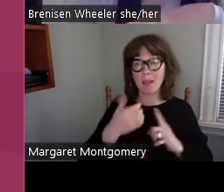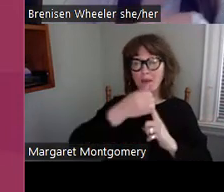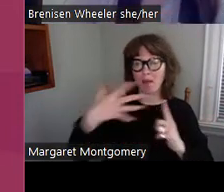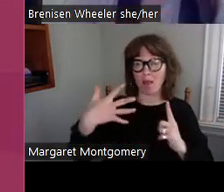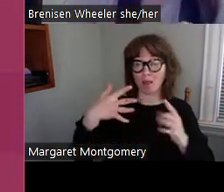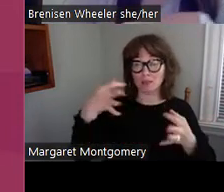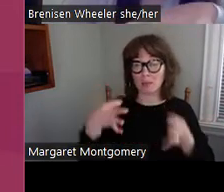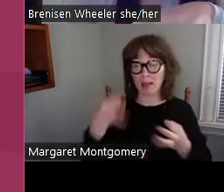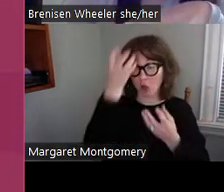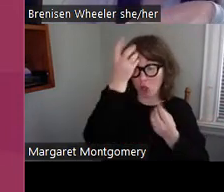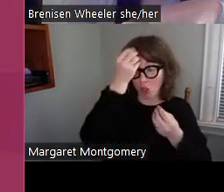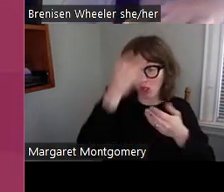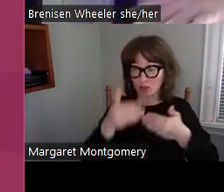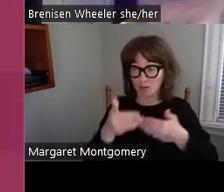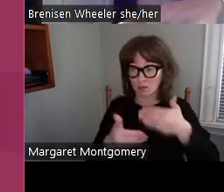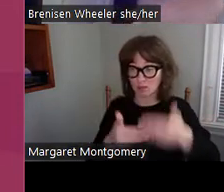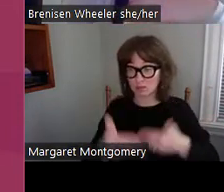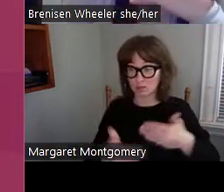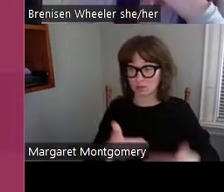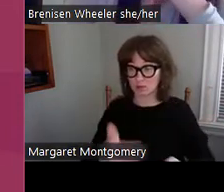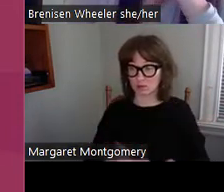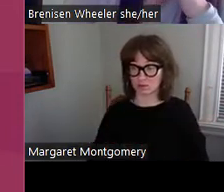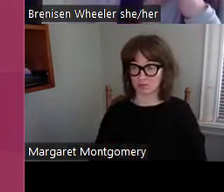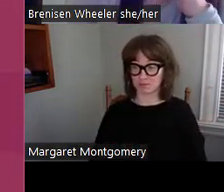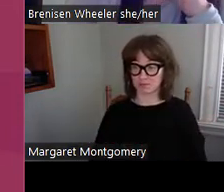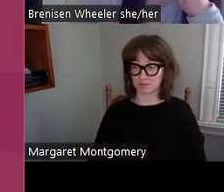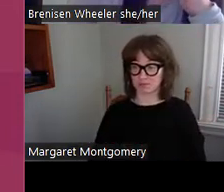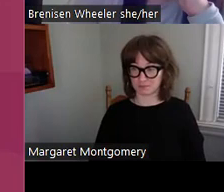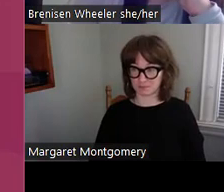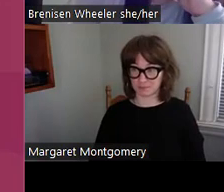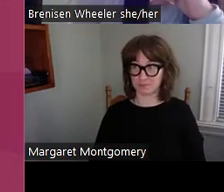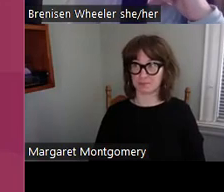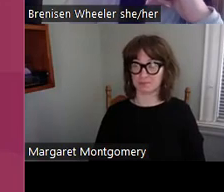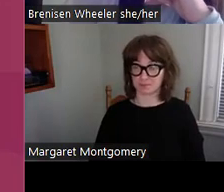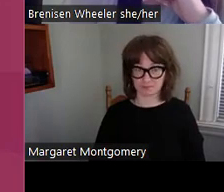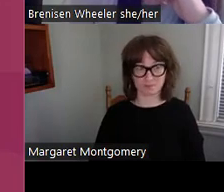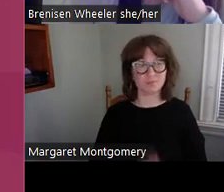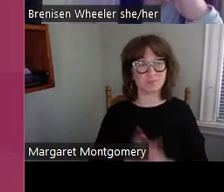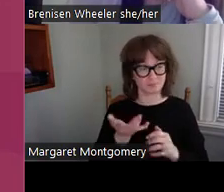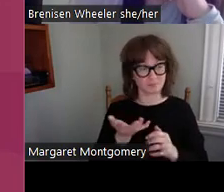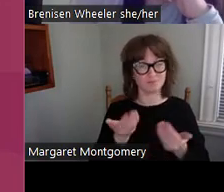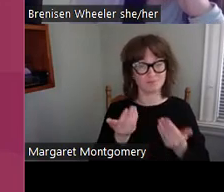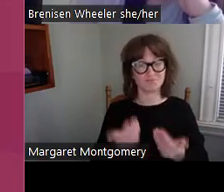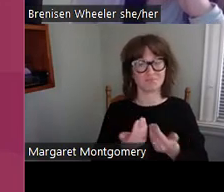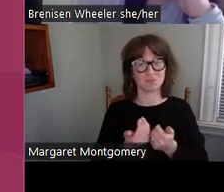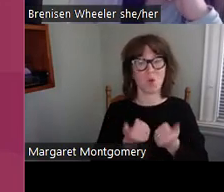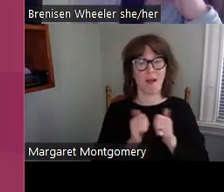information you'd want to know are questions you would ask, and how those responses to those questions would inform your actions again.